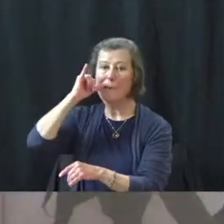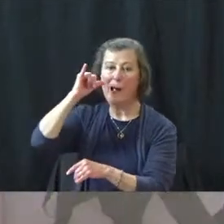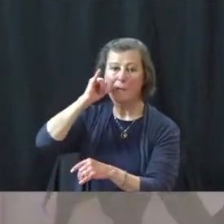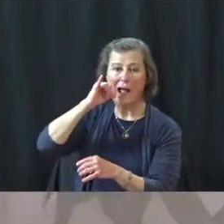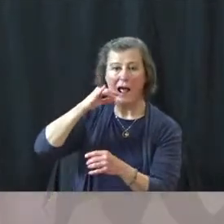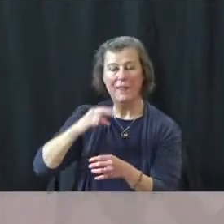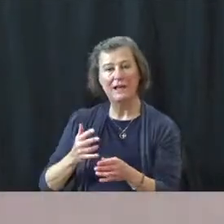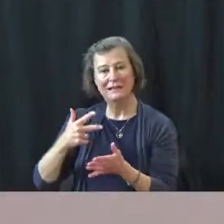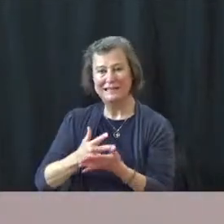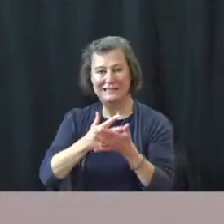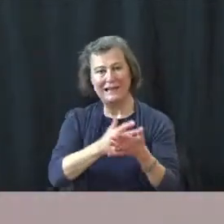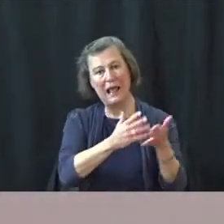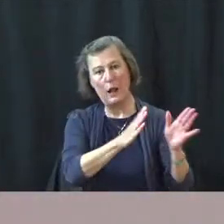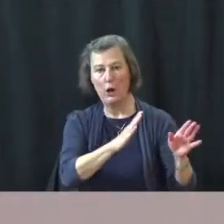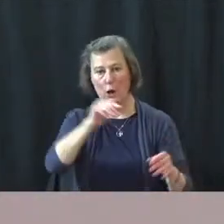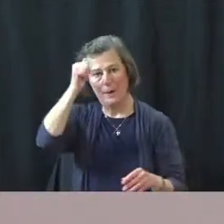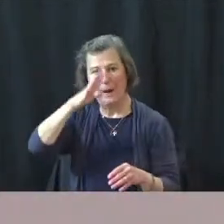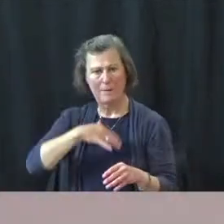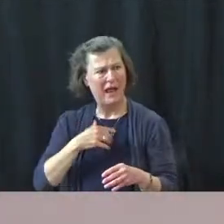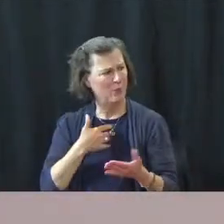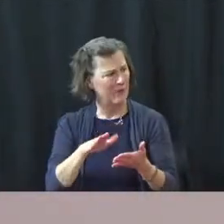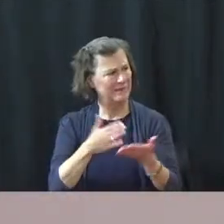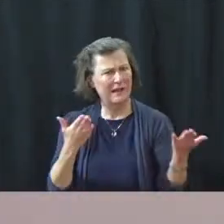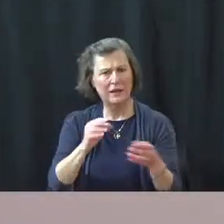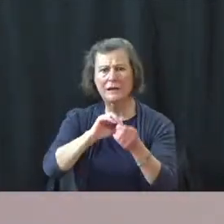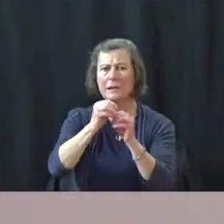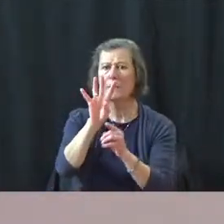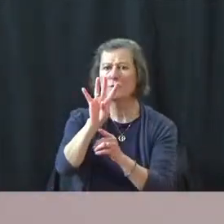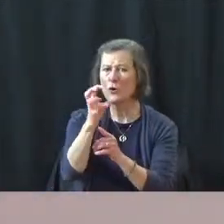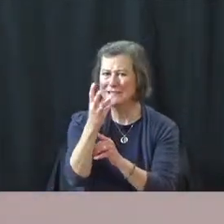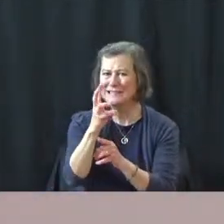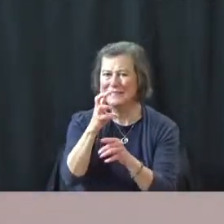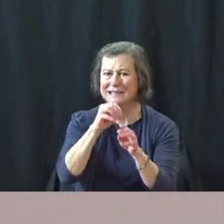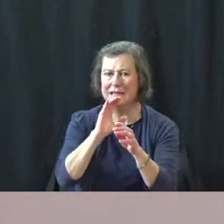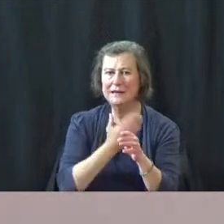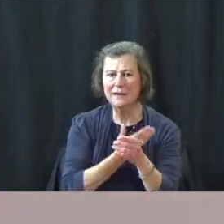You know that song we've sung it here many times. It's #416 in our hymnal.